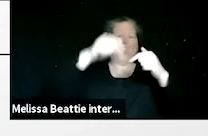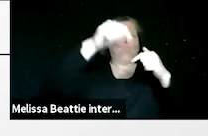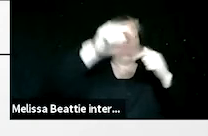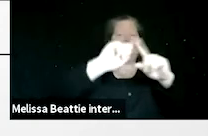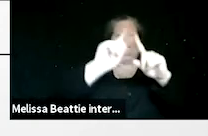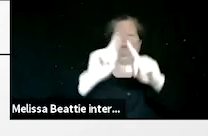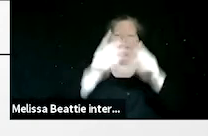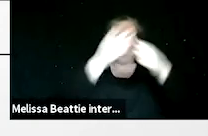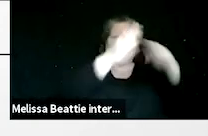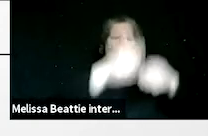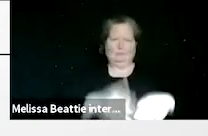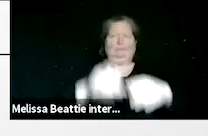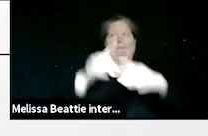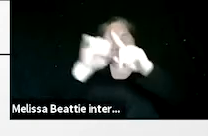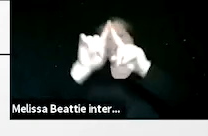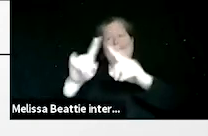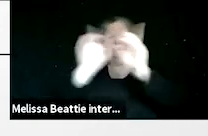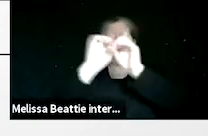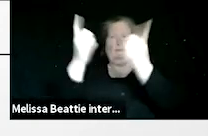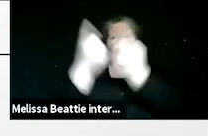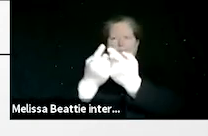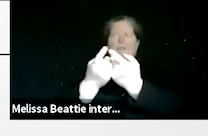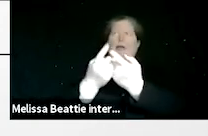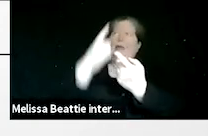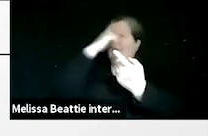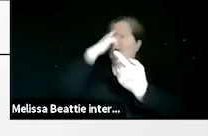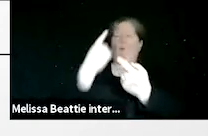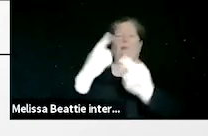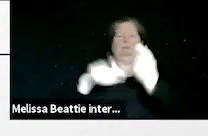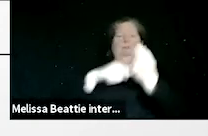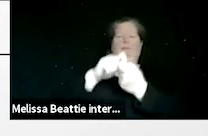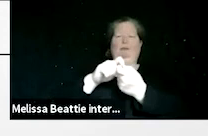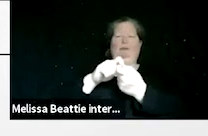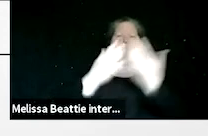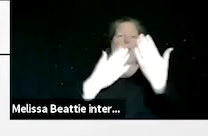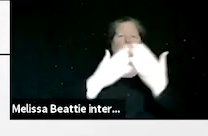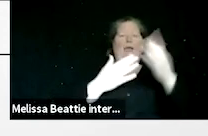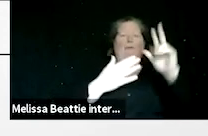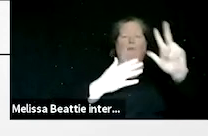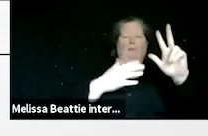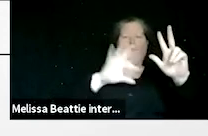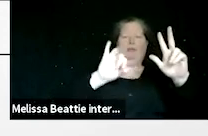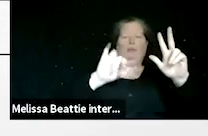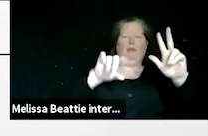Ben Woelk: Say one specific division or department might get three fish and a given month everybody would get one.